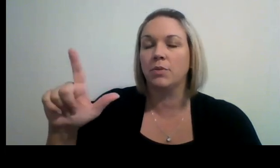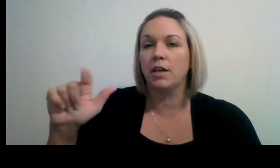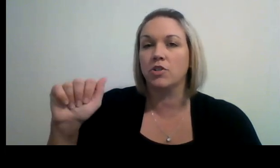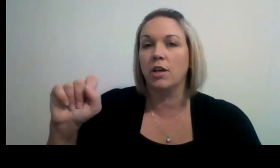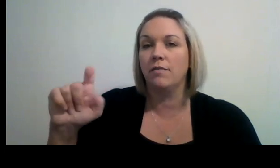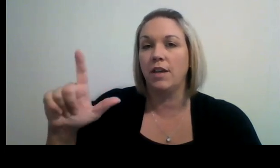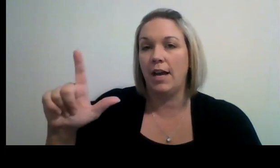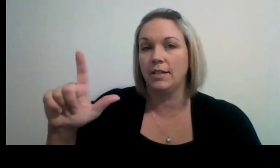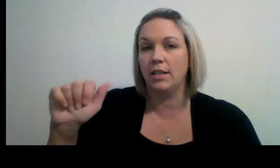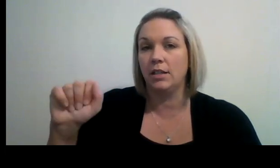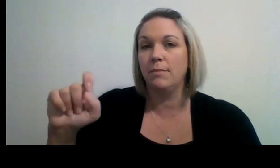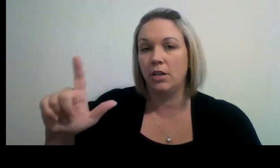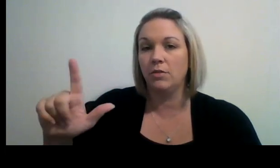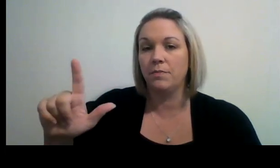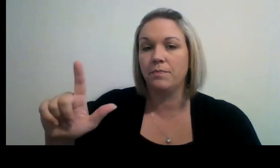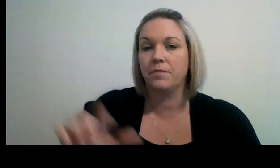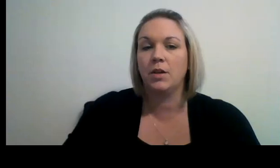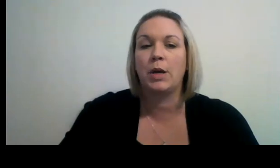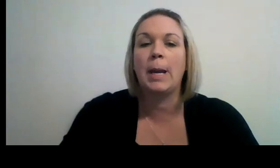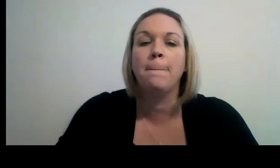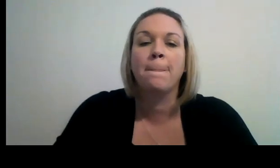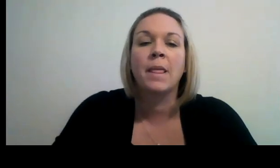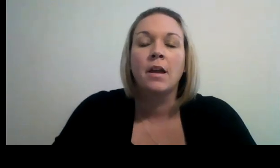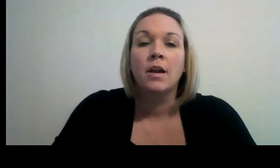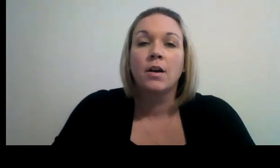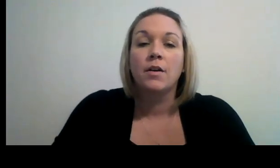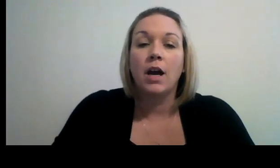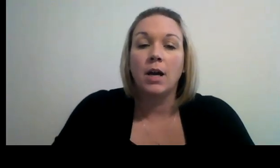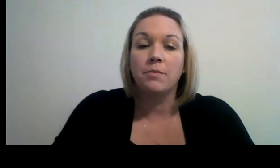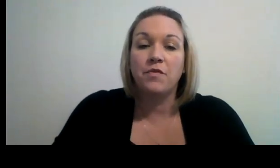production of the "S" in the middle. Okay, um,